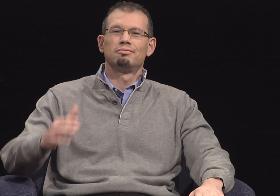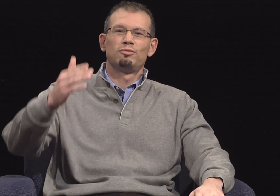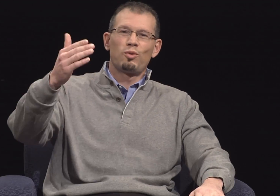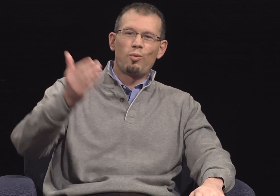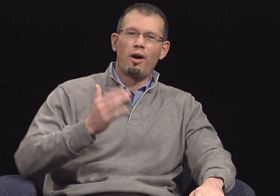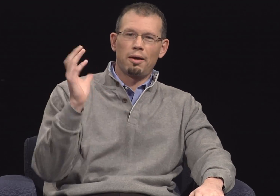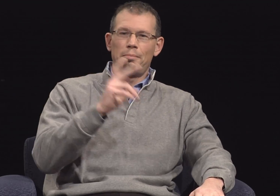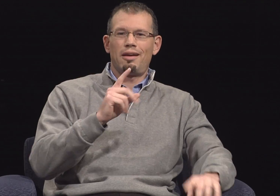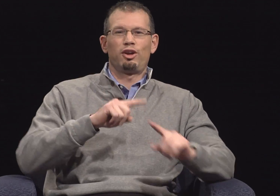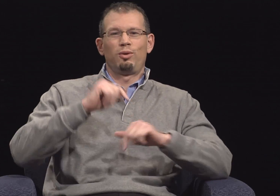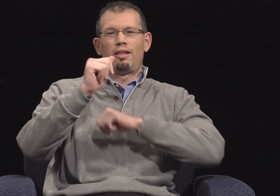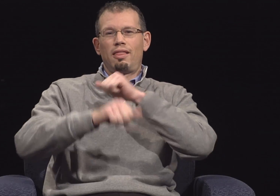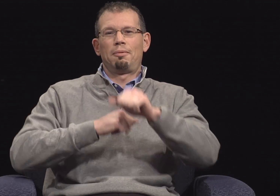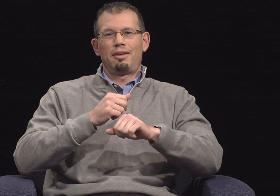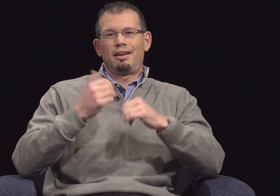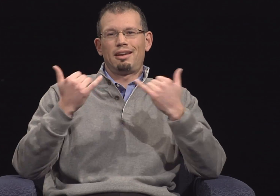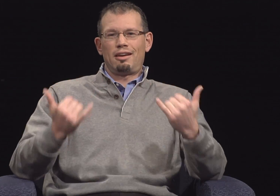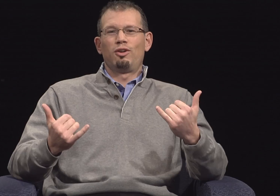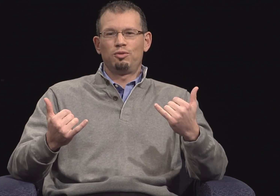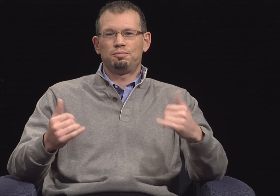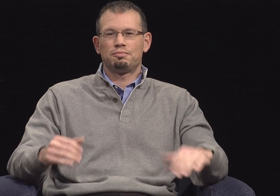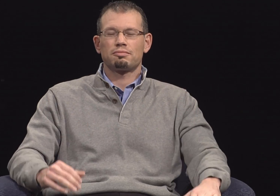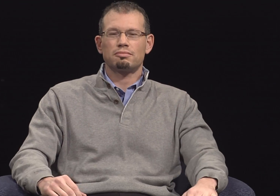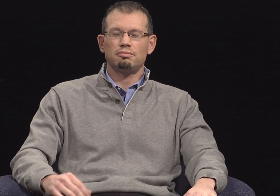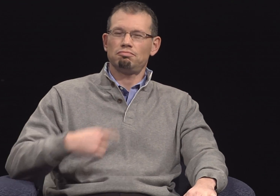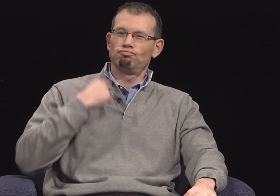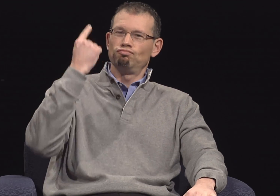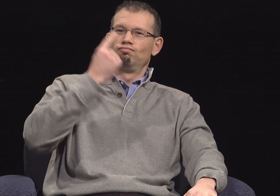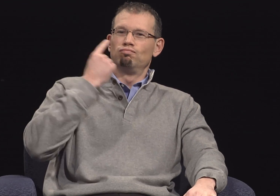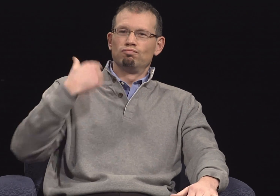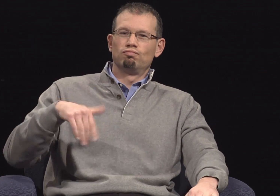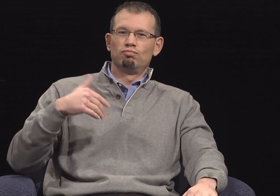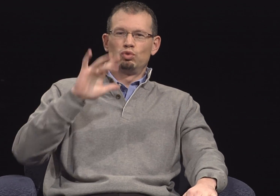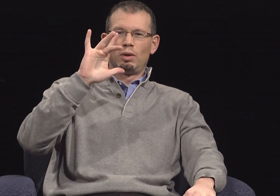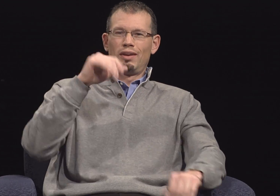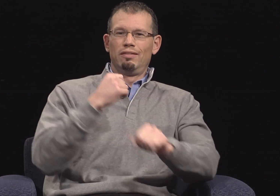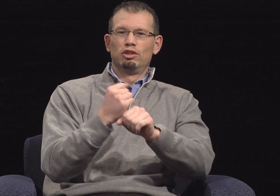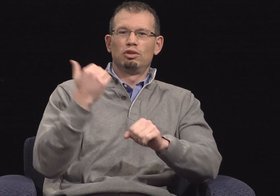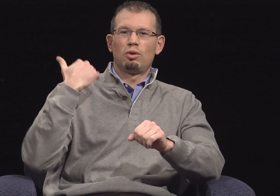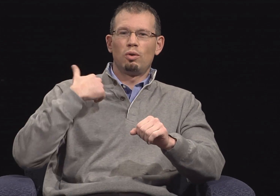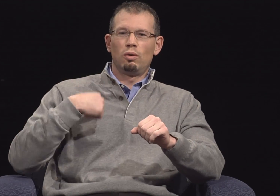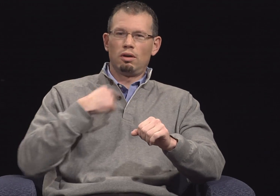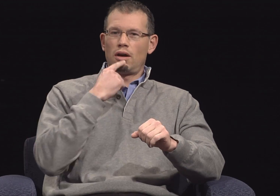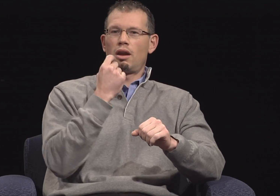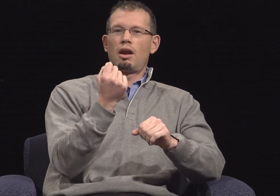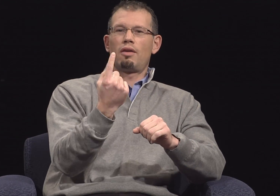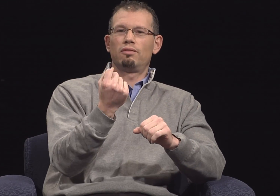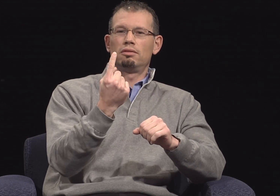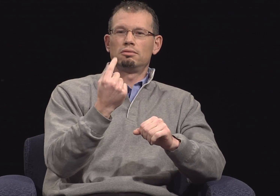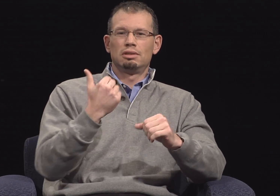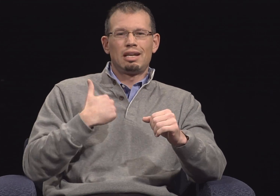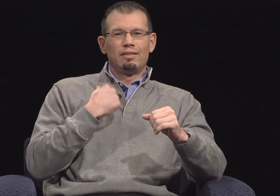Welcome back to Alumni NOW. You know, 25 years ago, I was 11 years old.